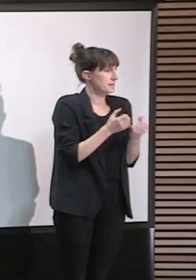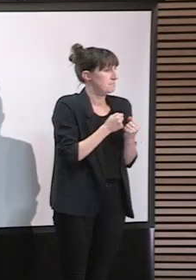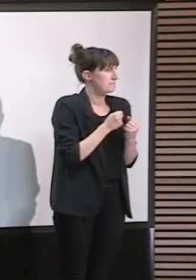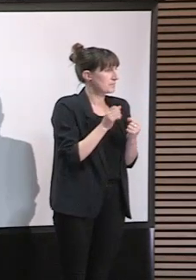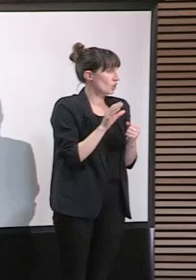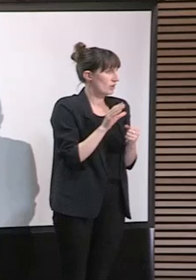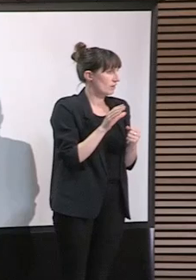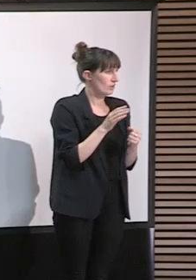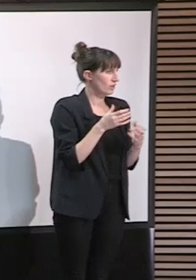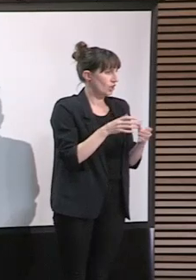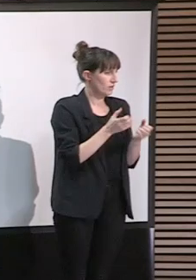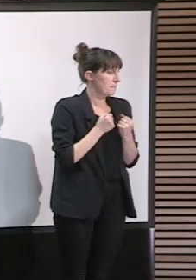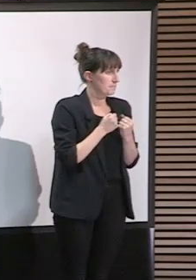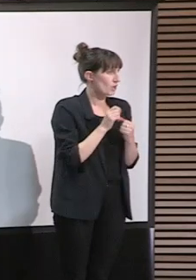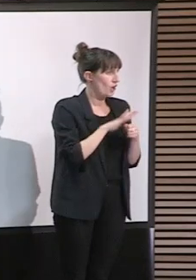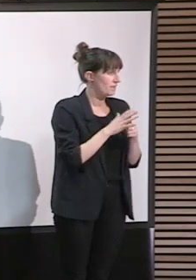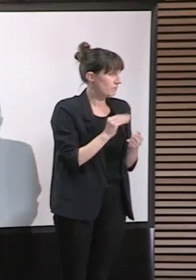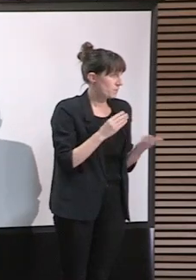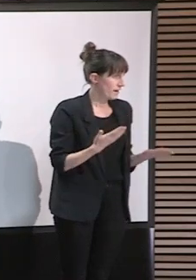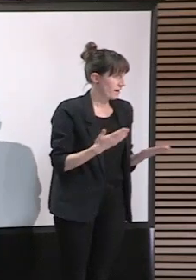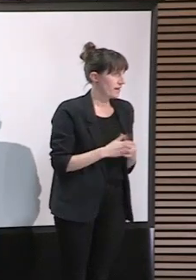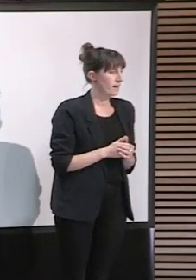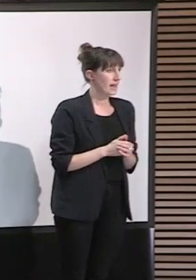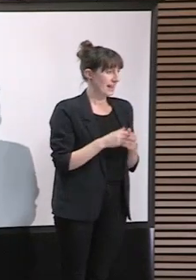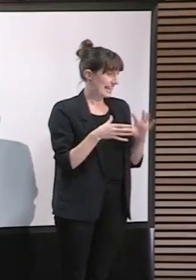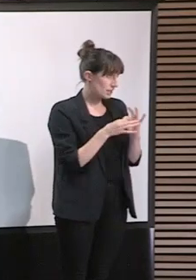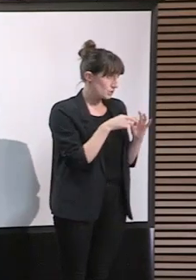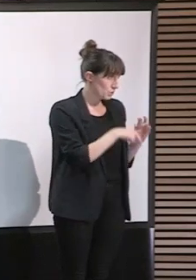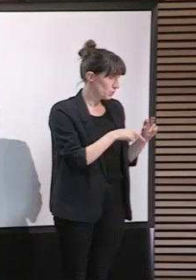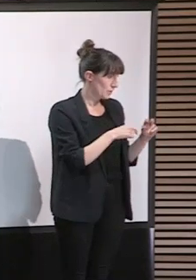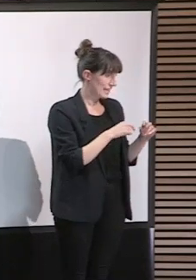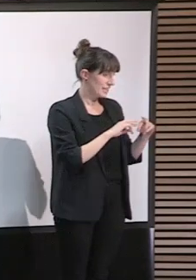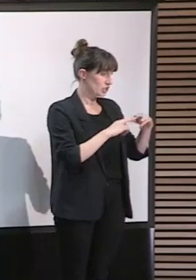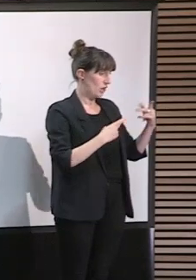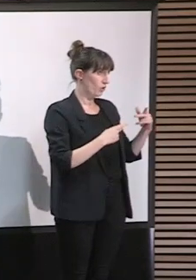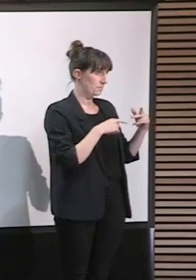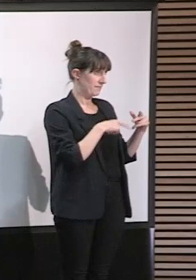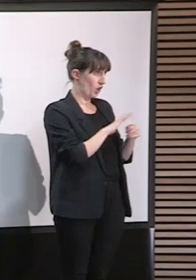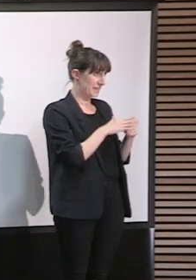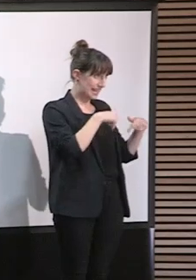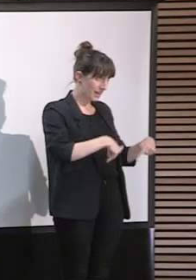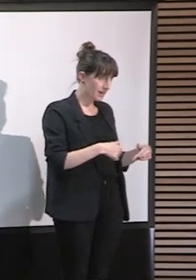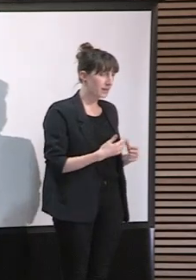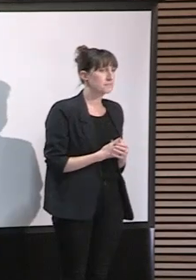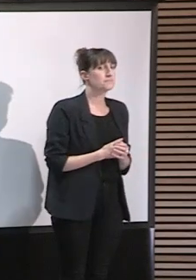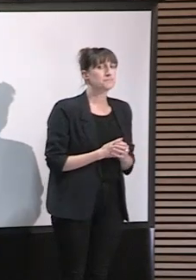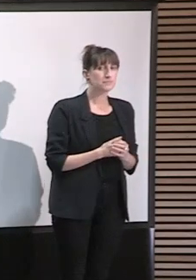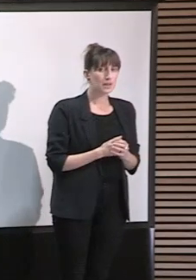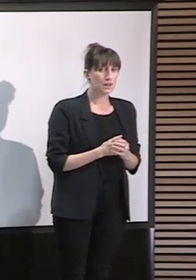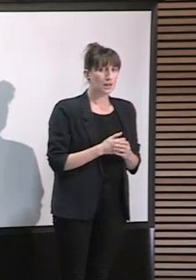have cropped up overseas do we have genome sequencing from our international counterparts